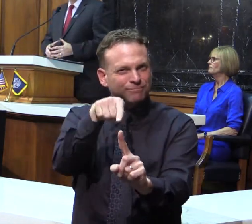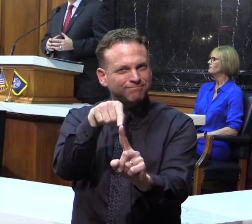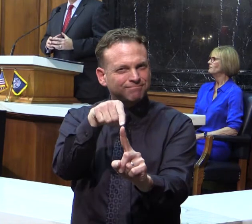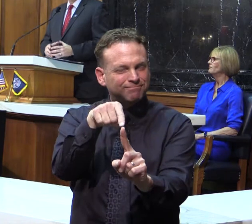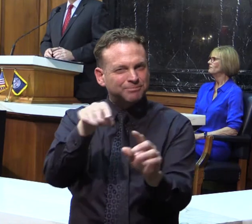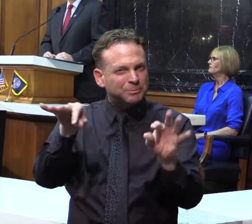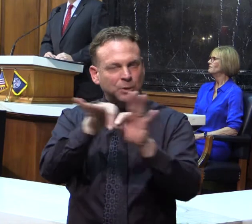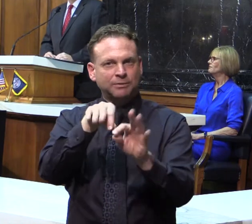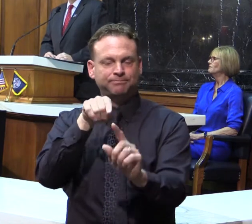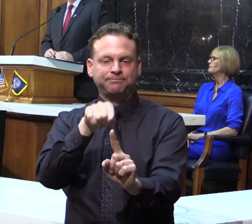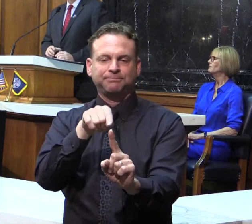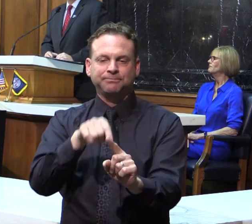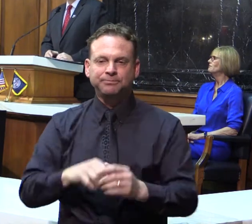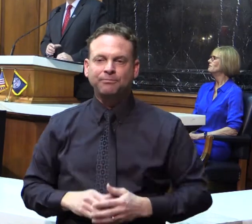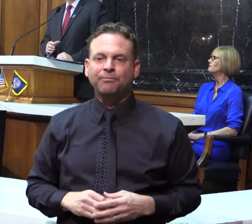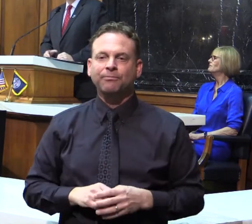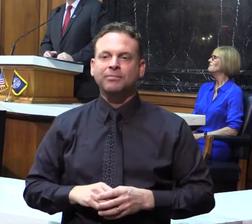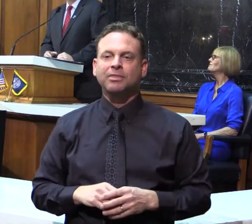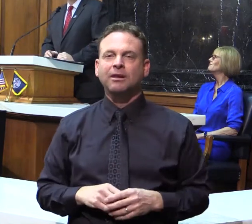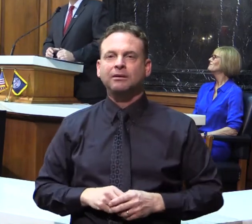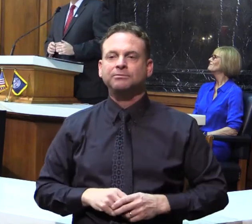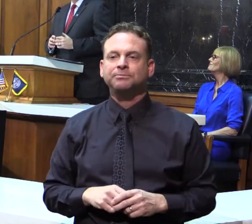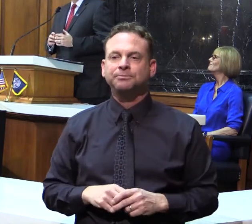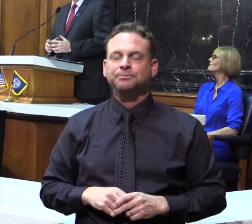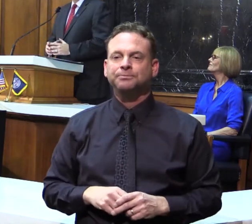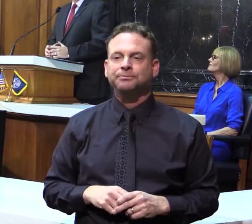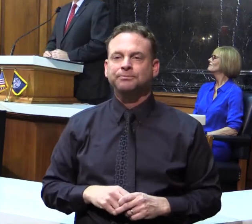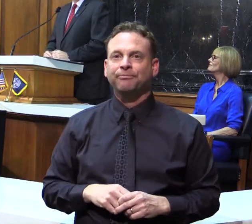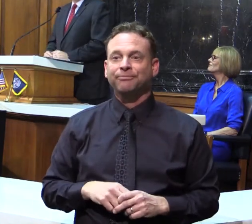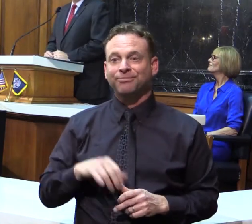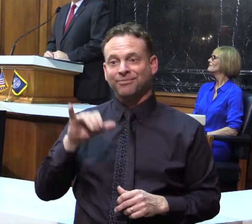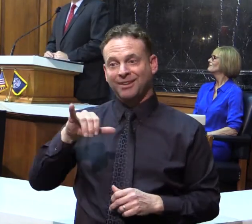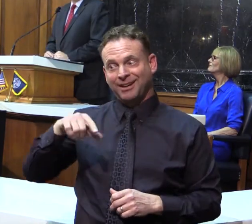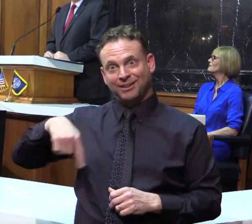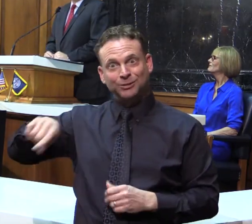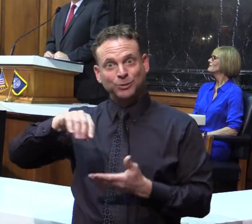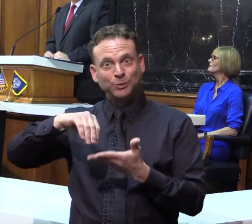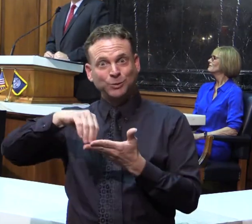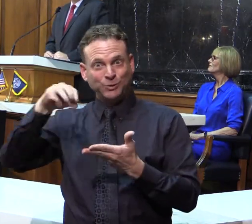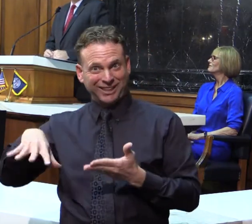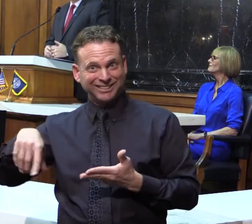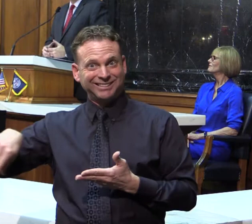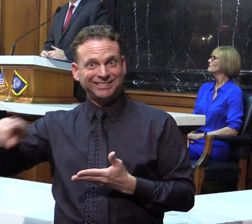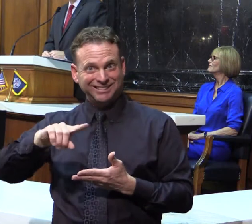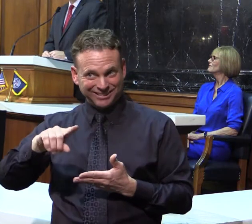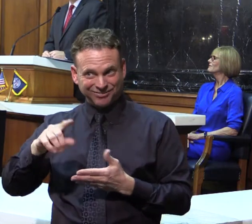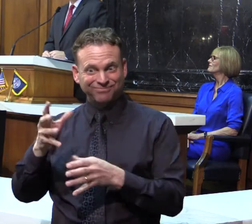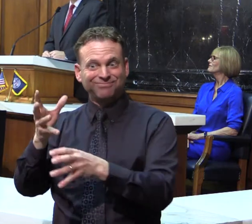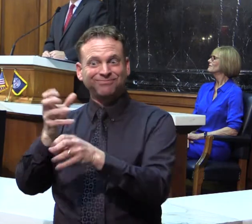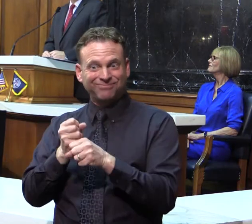• Every Hoosier student receives an education infused with STEM subjects, critical thinking